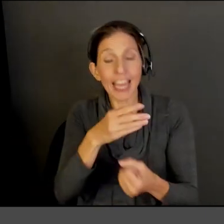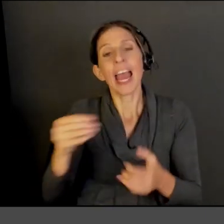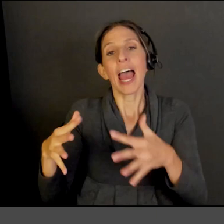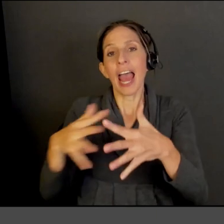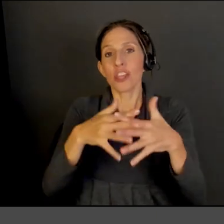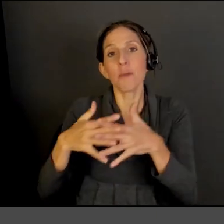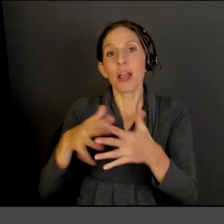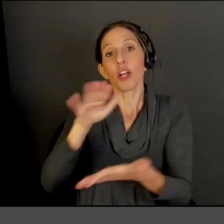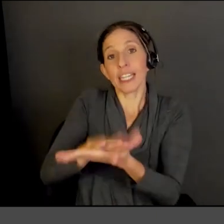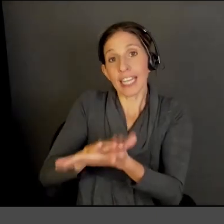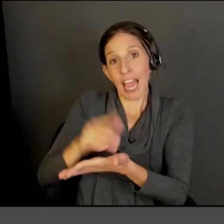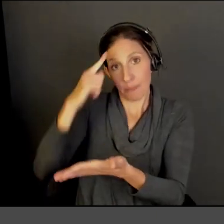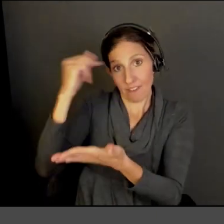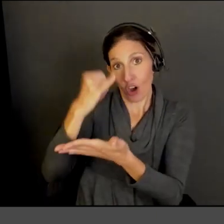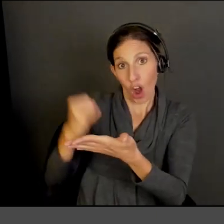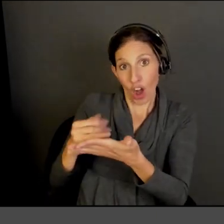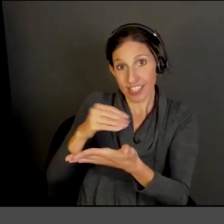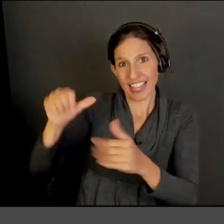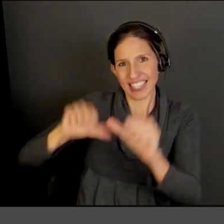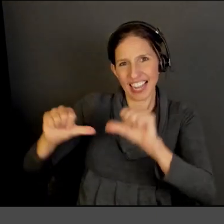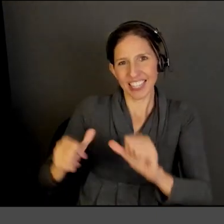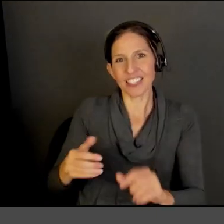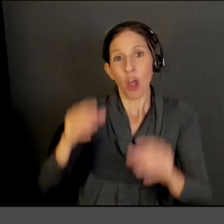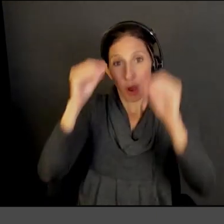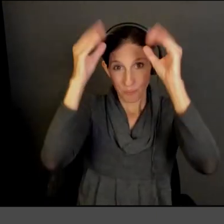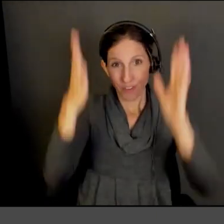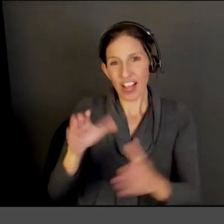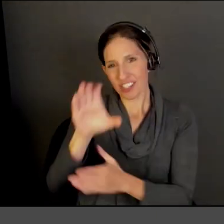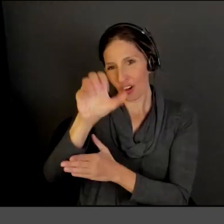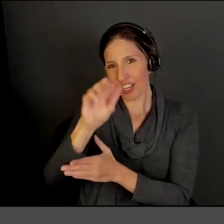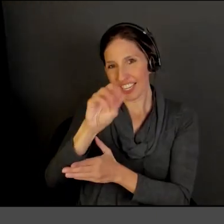PROFESSOR CAROL ANDERSON, JUAN